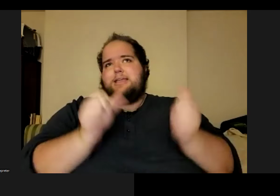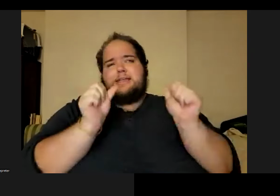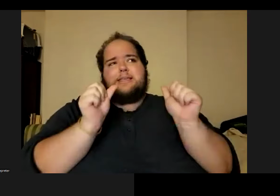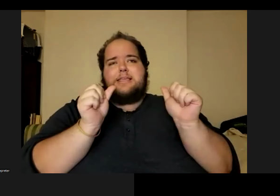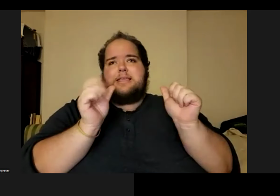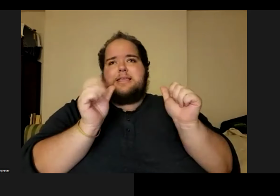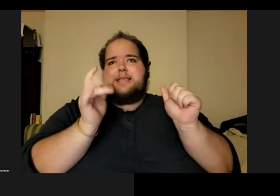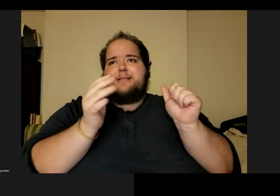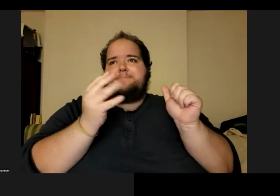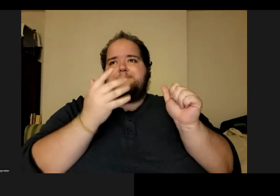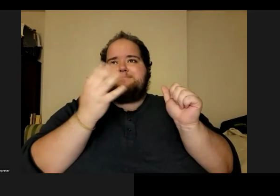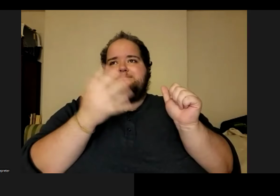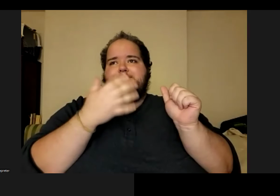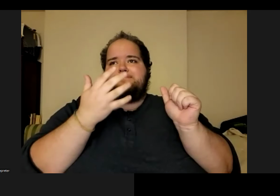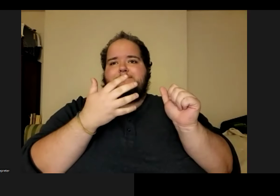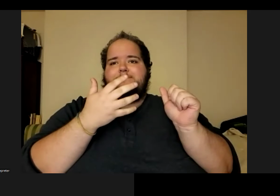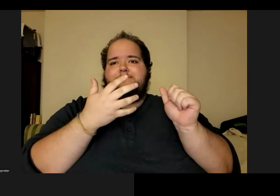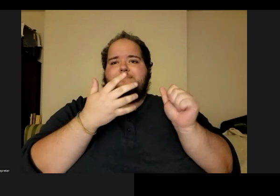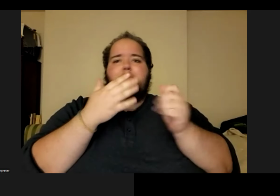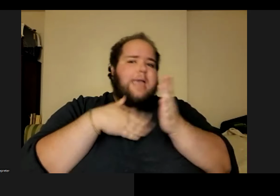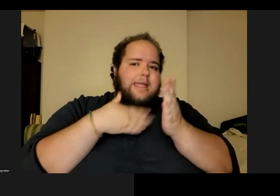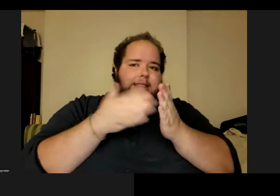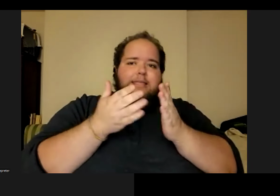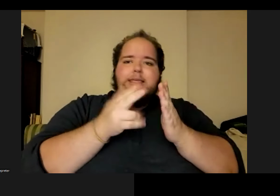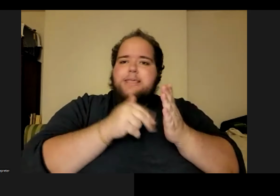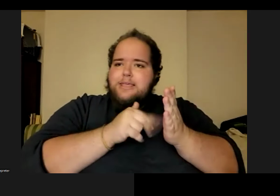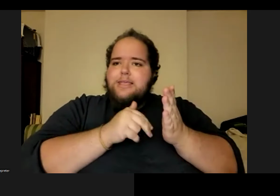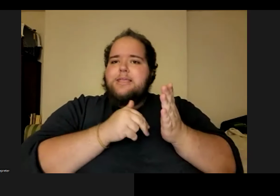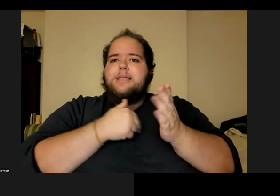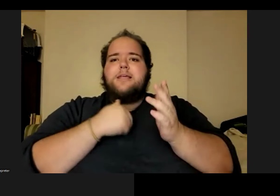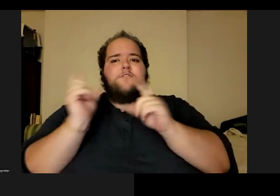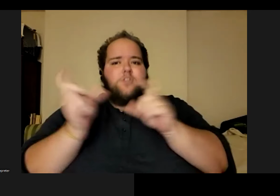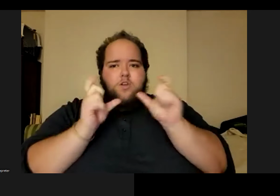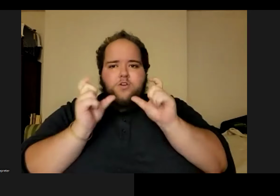like the painting or photography or anything like that